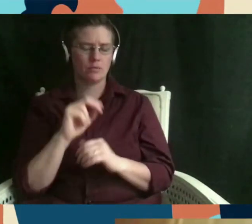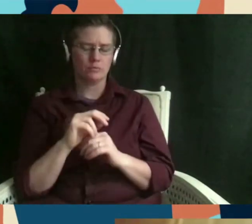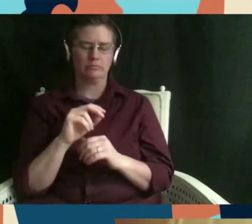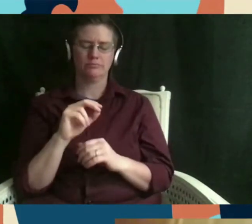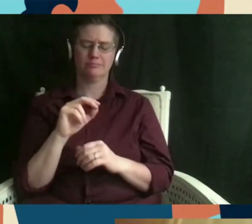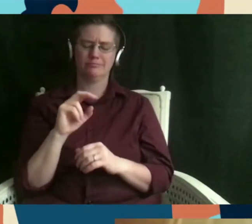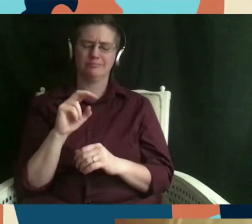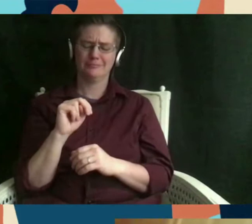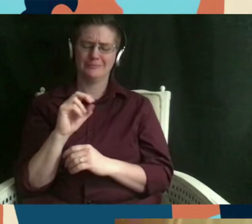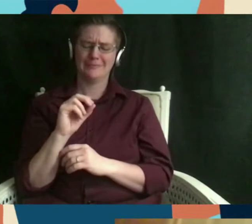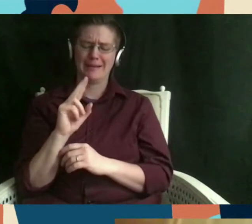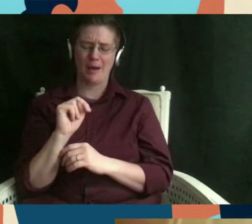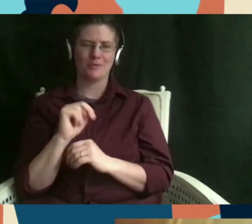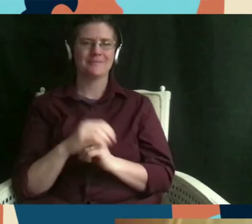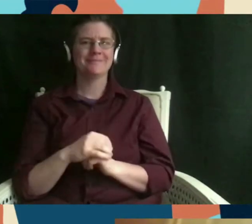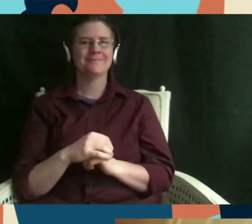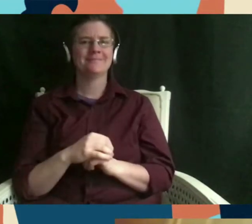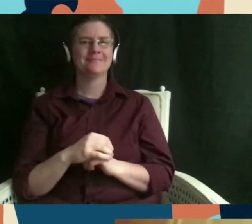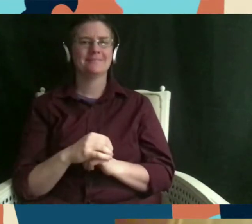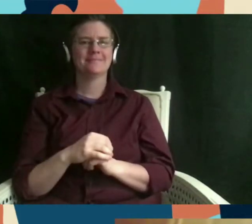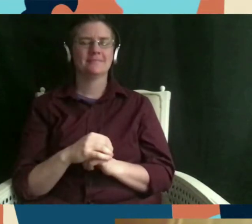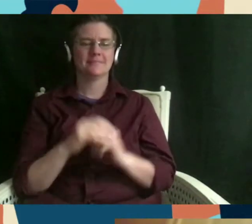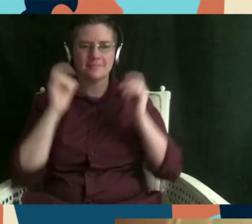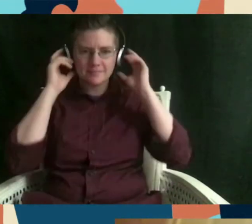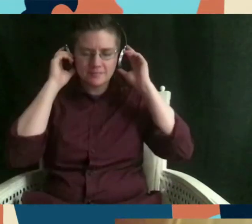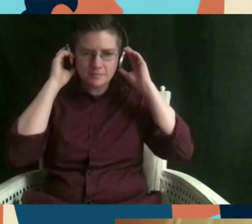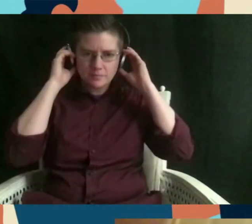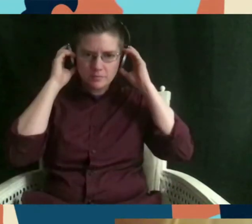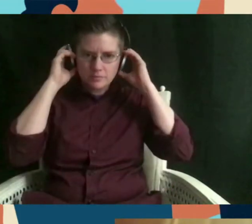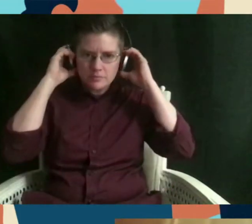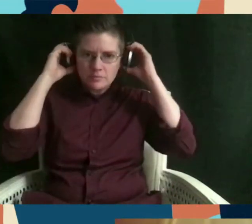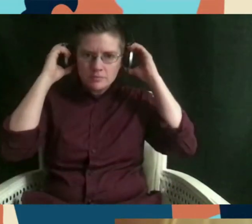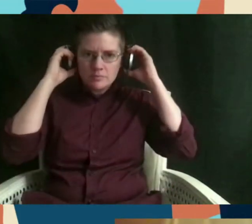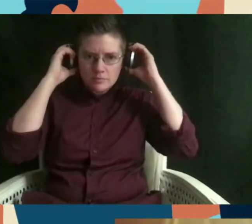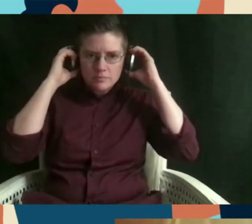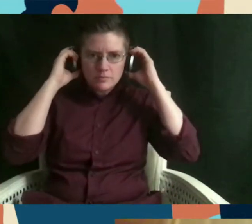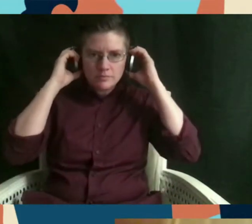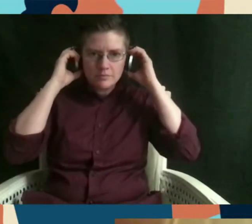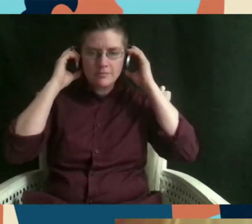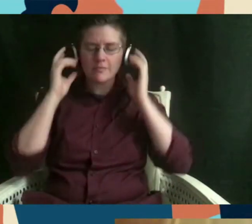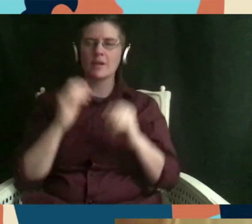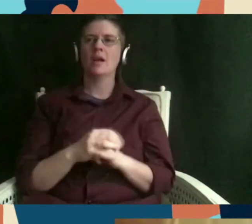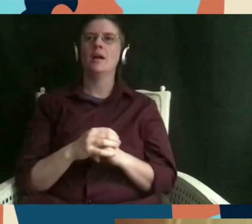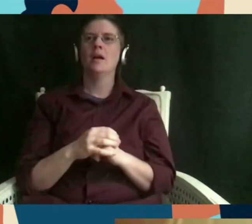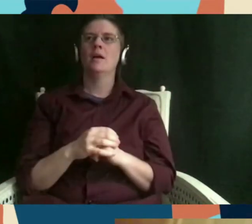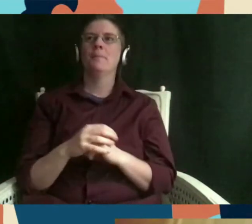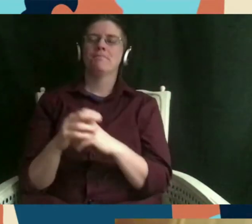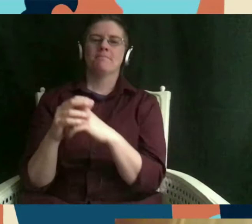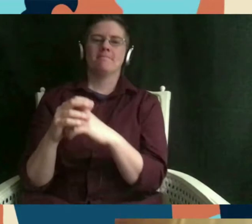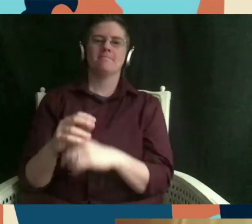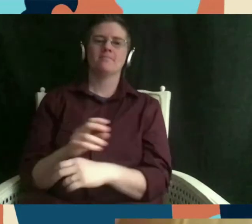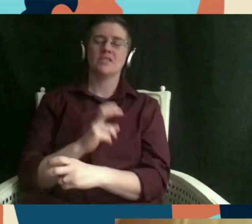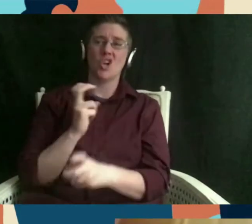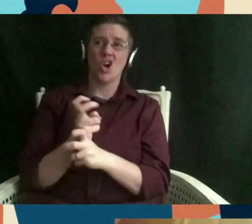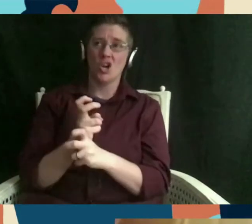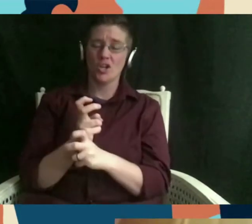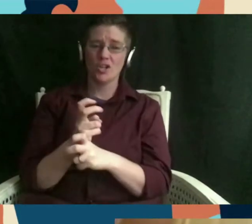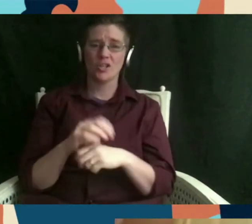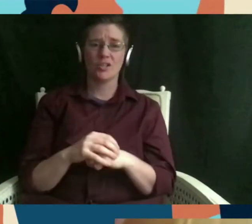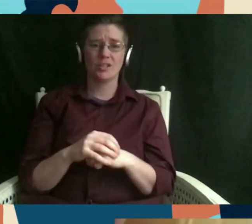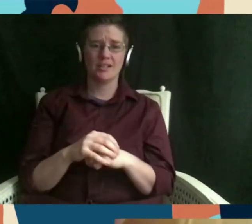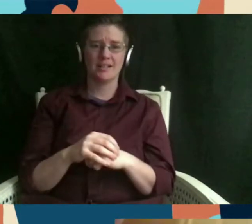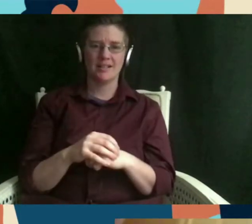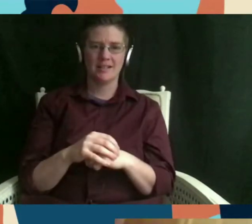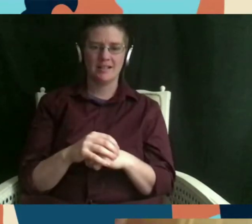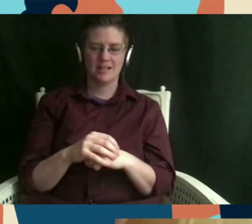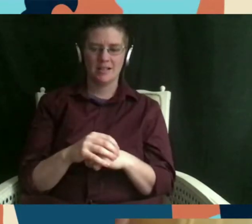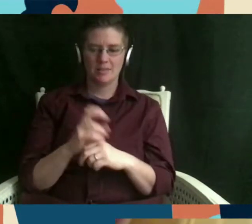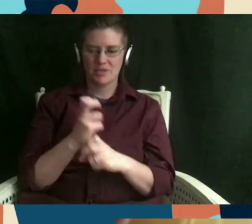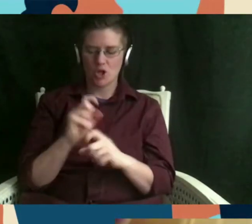um it feels it's hard it's really hard when people just don't understand and it feels like for me